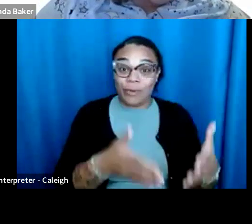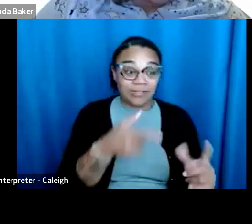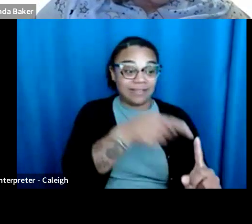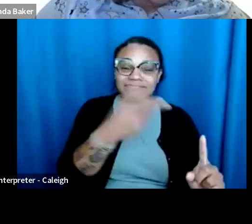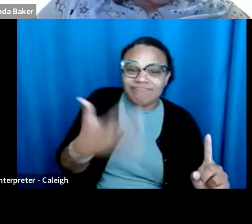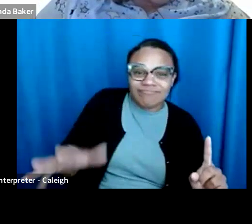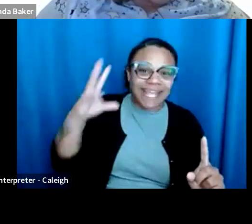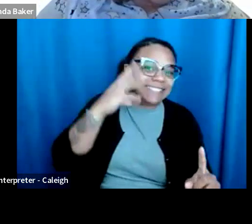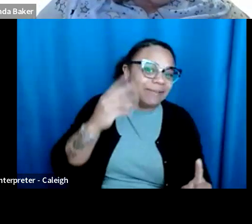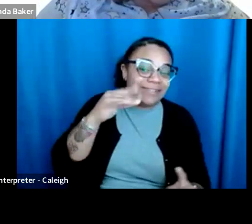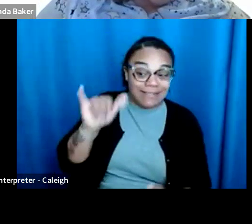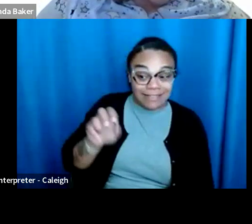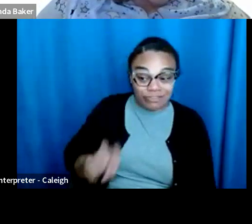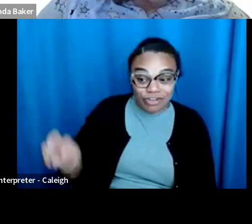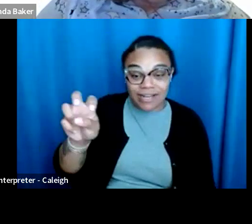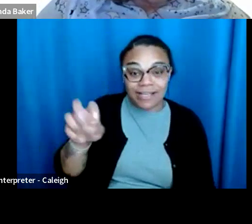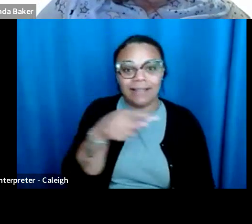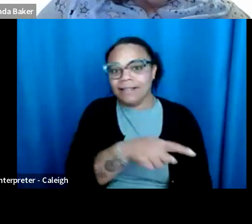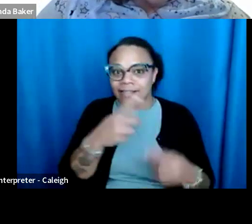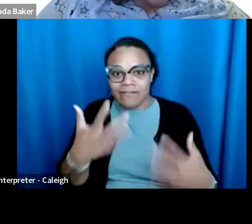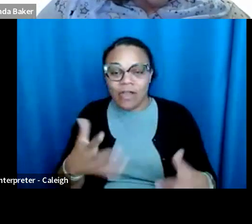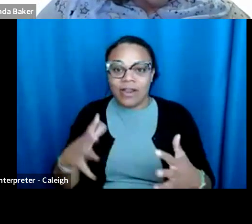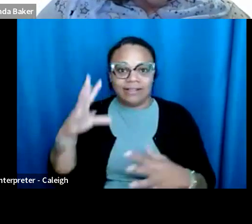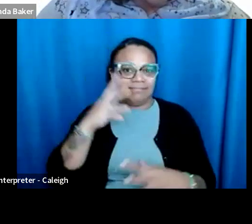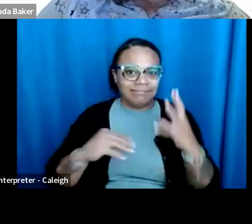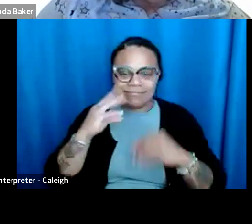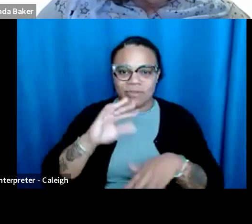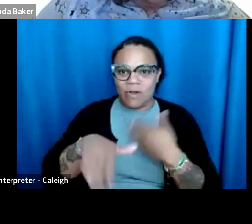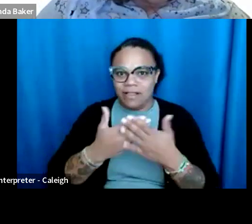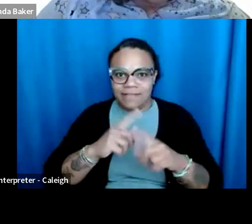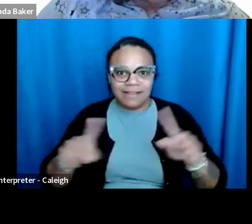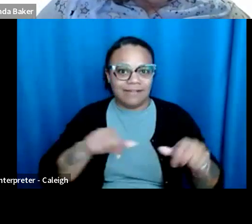has gone through a lot of the potholes and curbs that you've gone through.